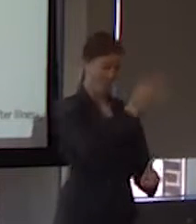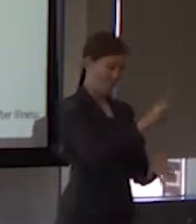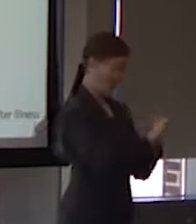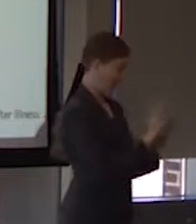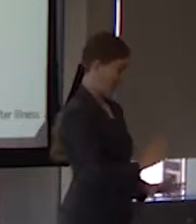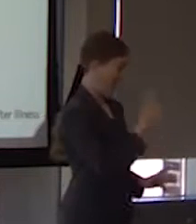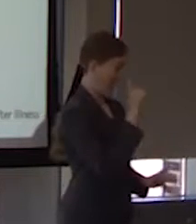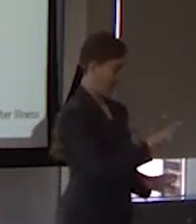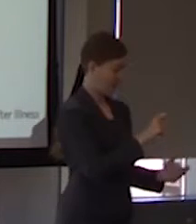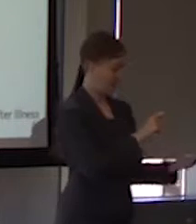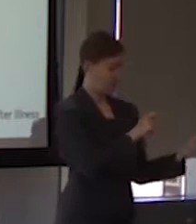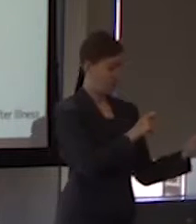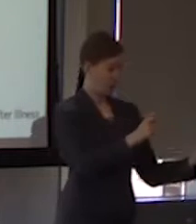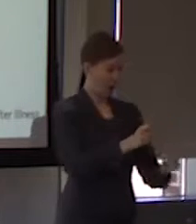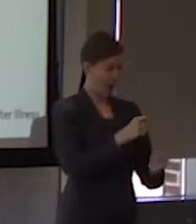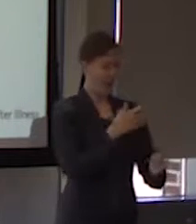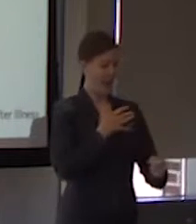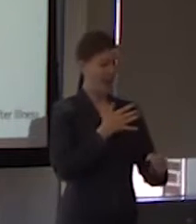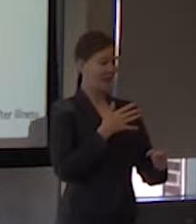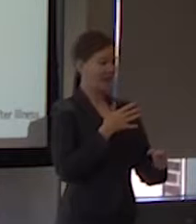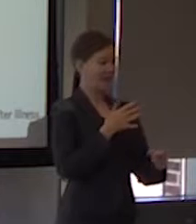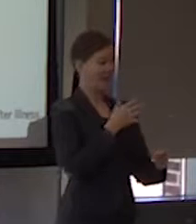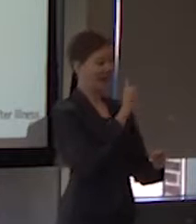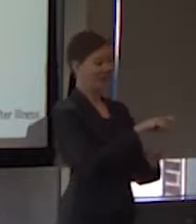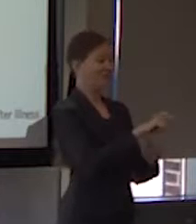drag my degree out of my cold dead hands before I'd give up on it.